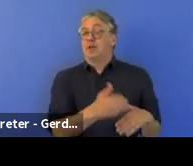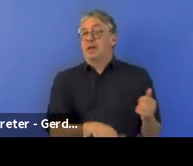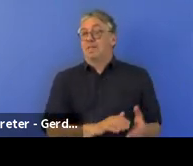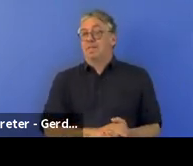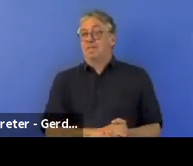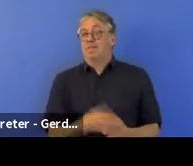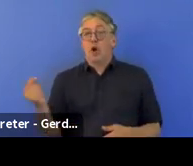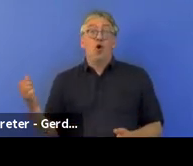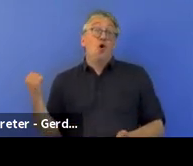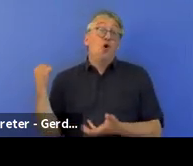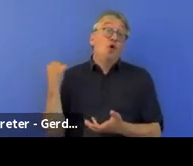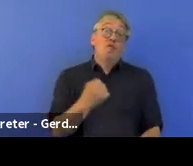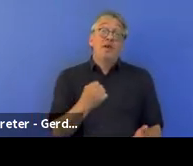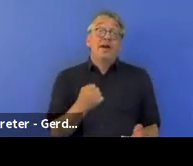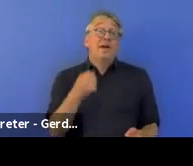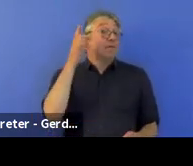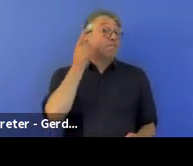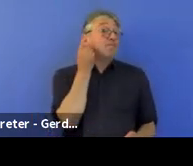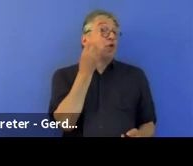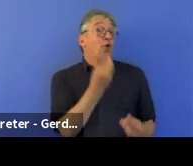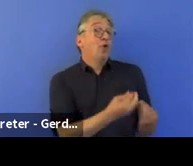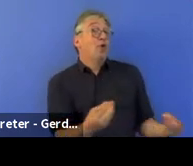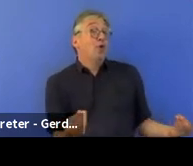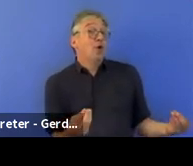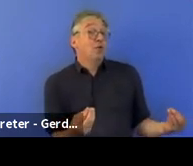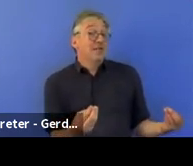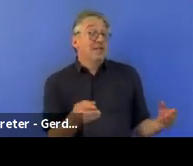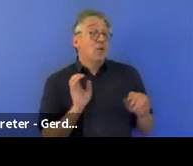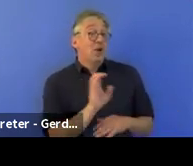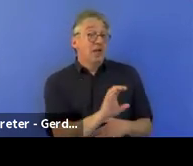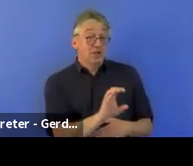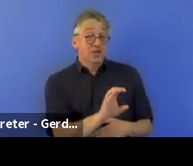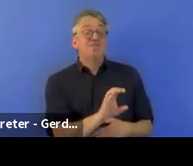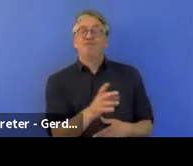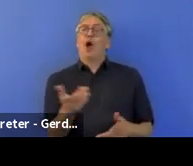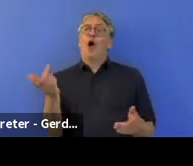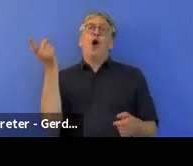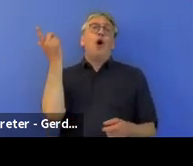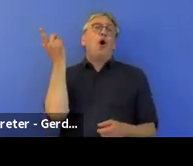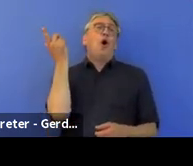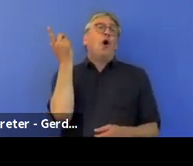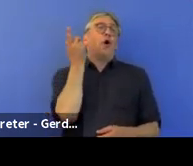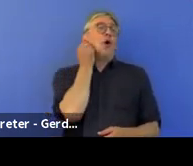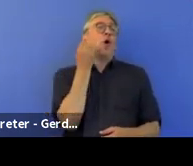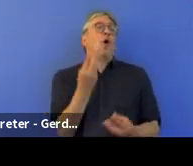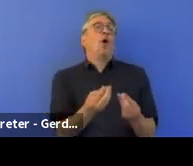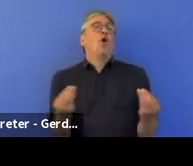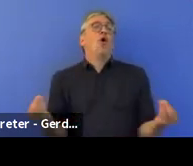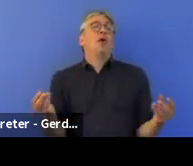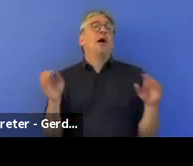in listening to these voices and taking in their input. Funding for girls education does not always mean that